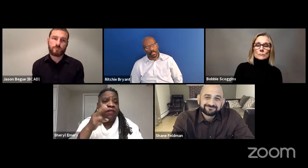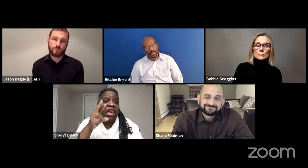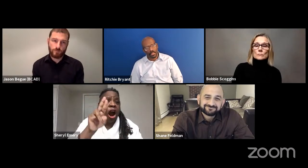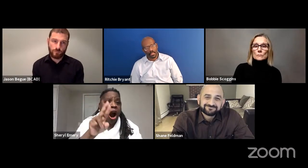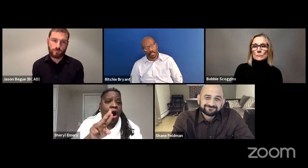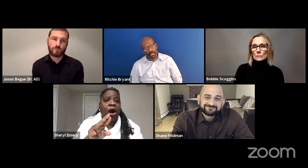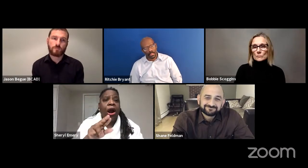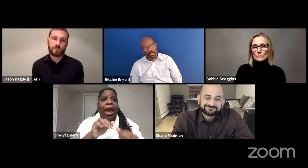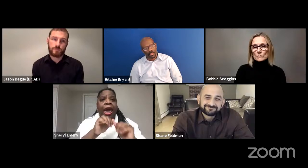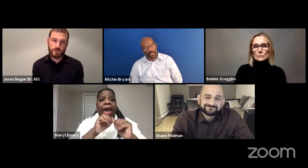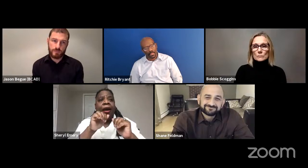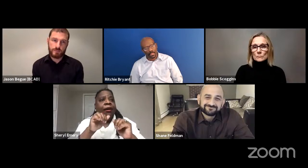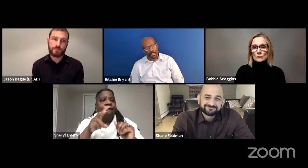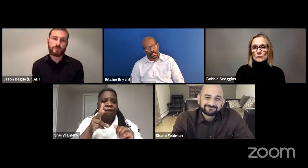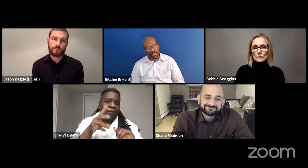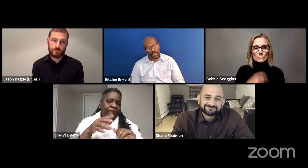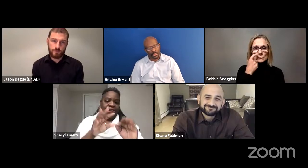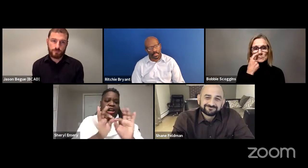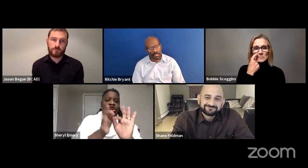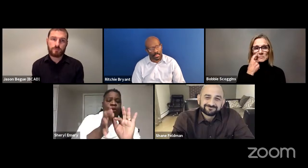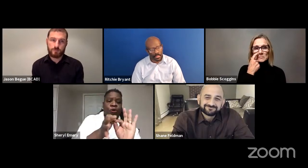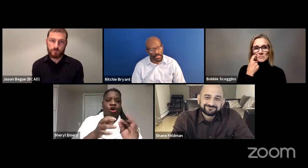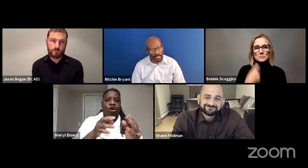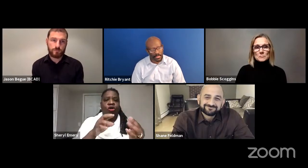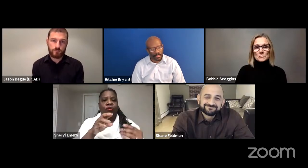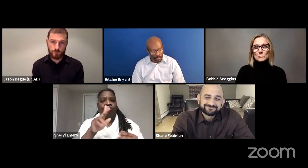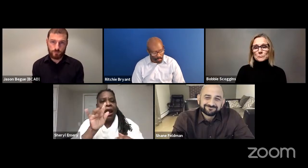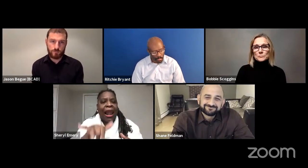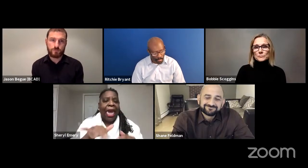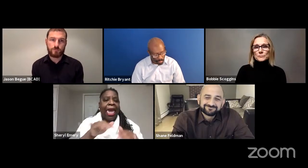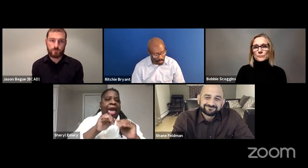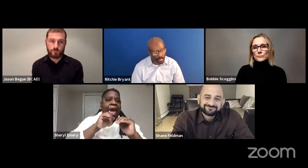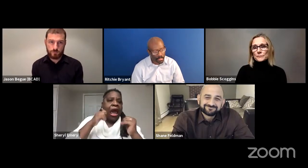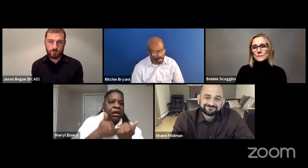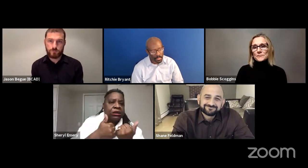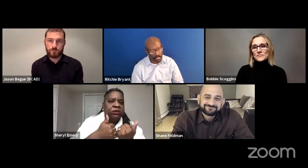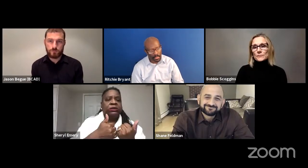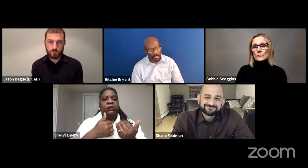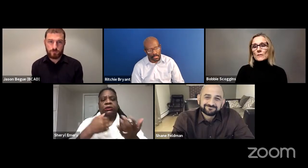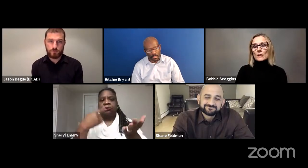the senior citizen community and sit down with vocational rehab and interpreters in